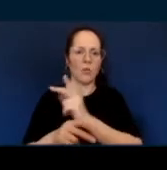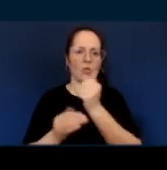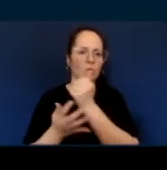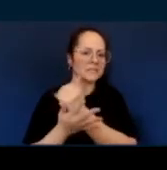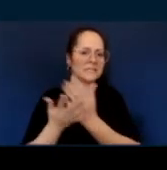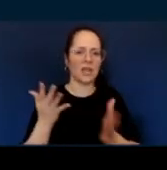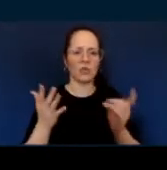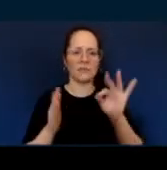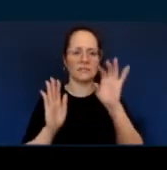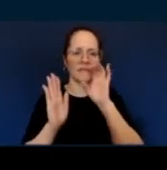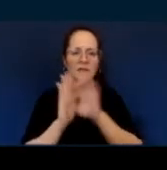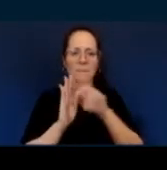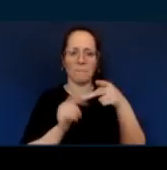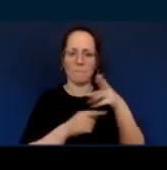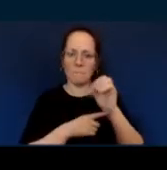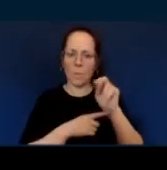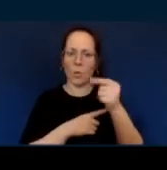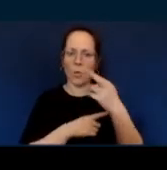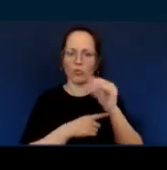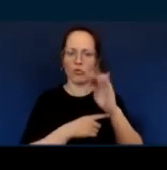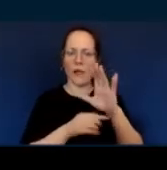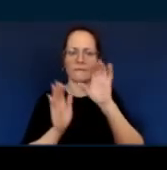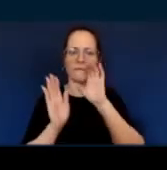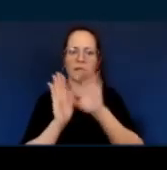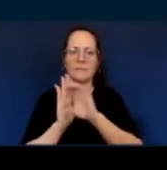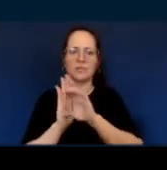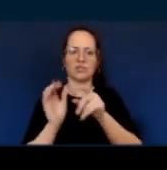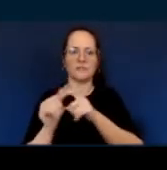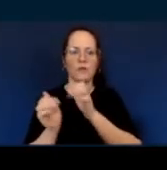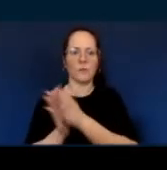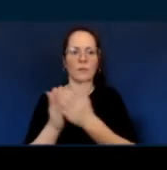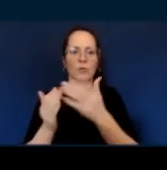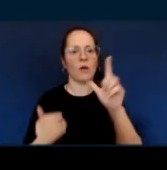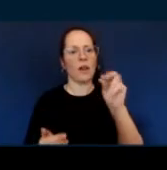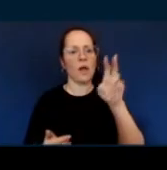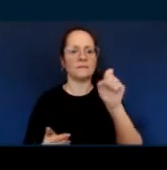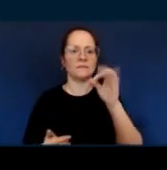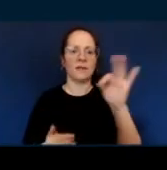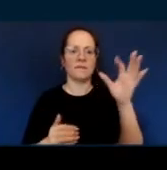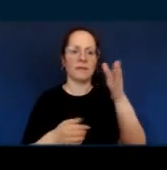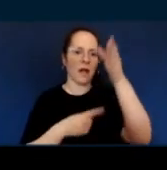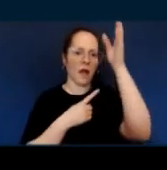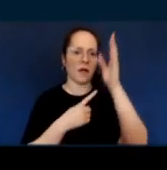EROTICS BOOK THE LOVES OF THE GODS. FOR THE MOST PART DEPICTED IN